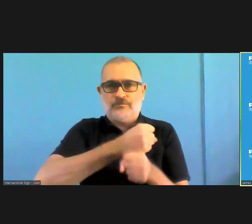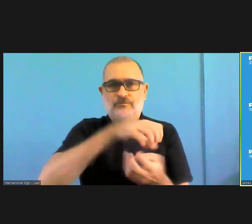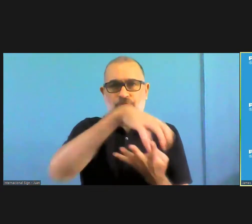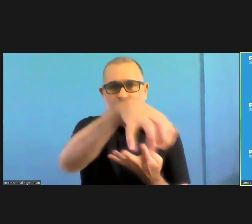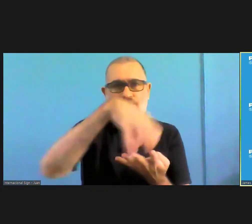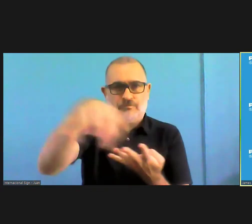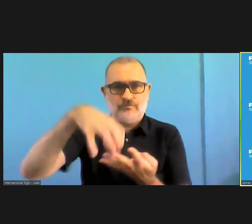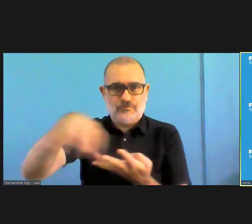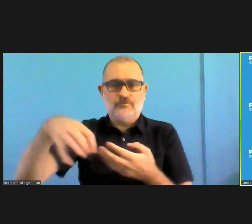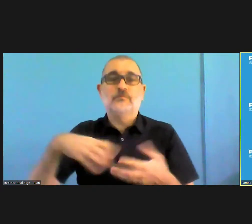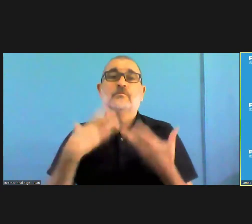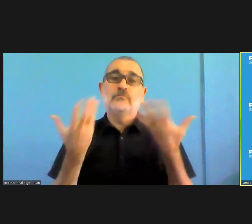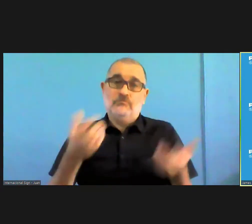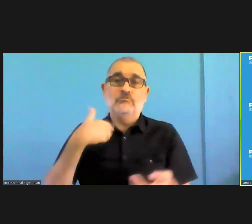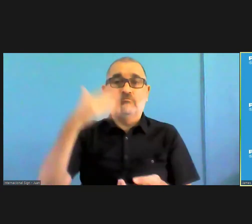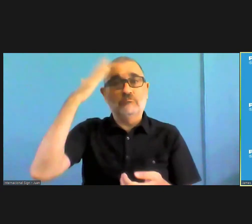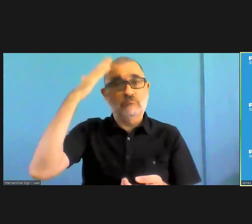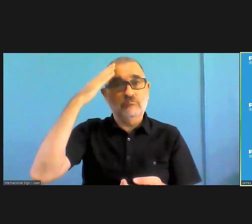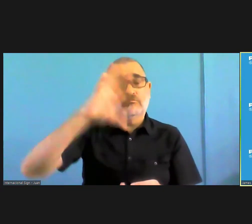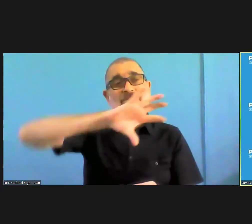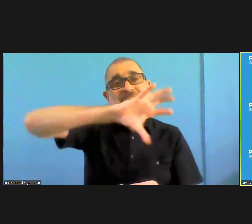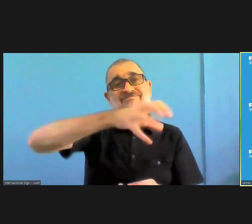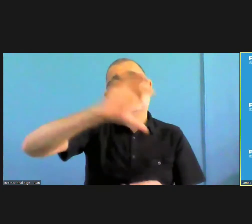But central to each of them is really the strength and leadership,